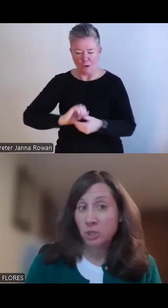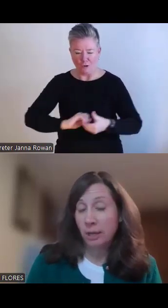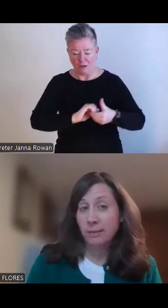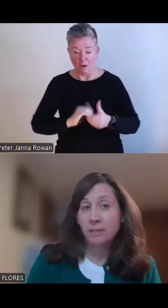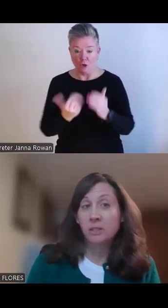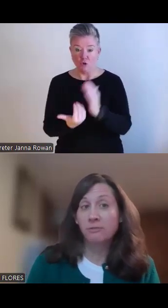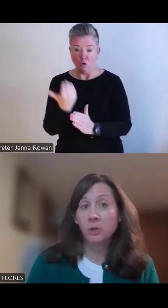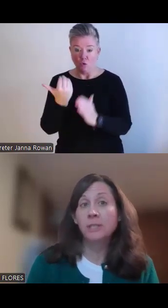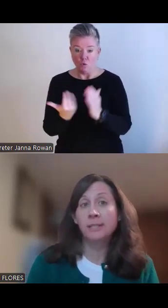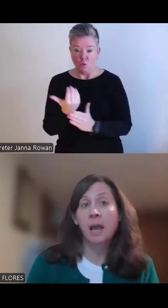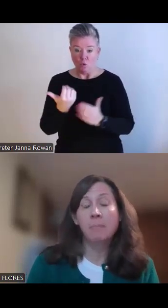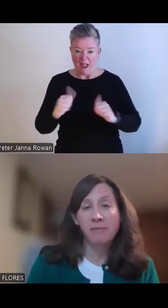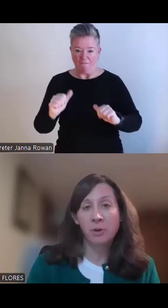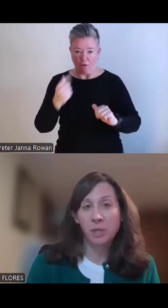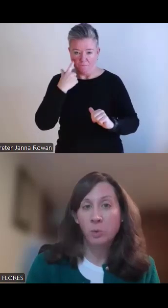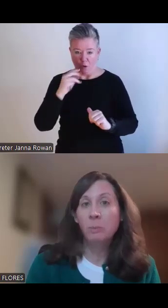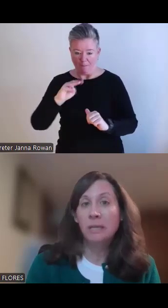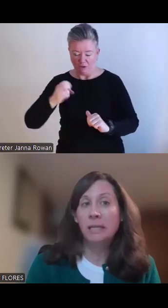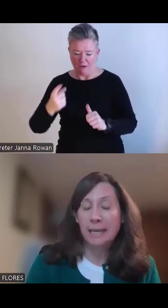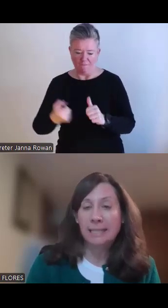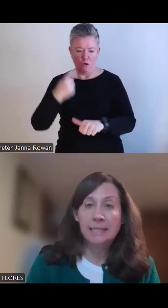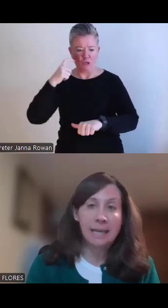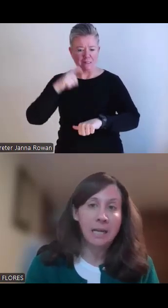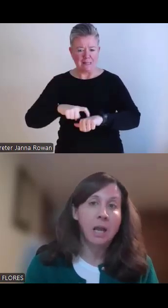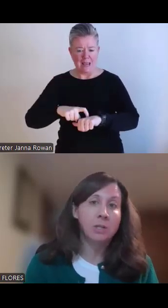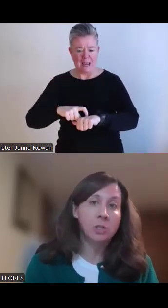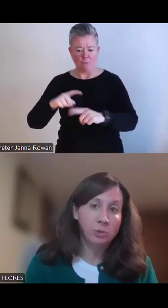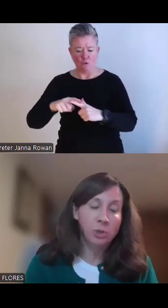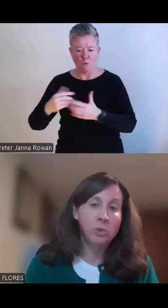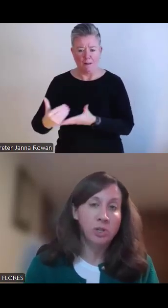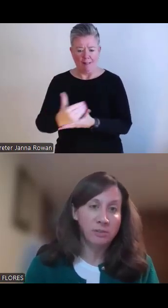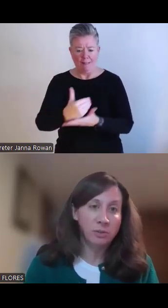Michigan. This is the first time ever that we will be collecting data on children who are deaf